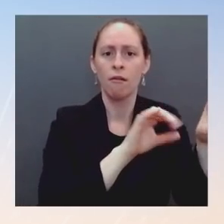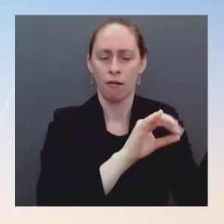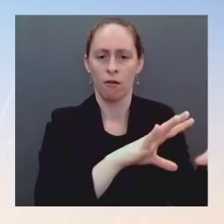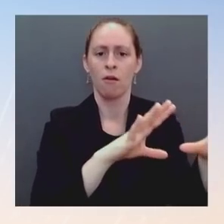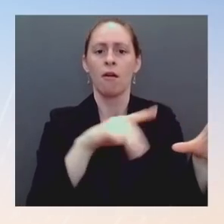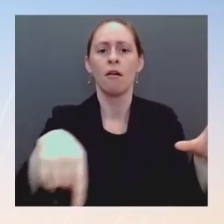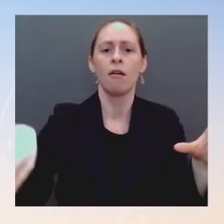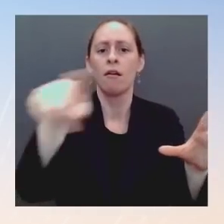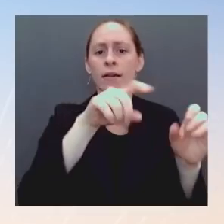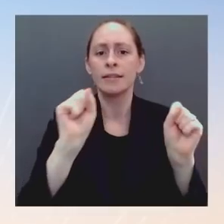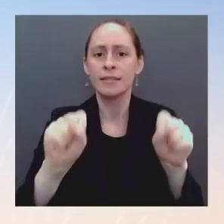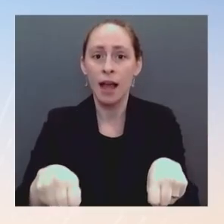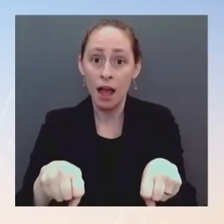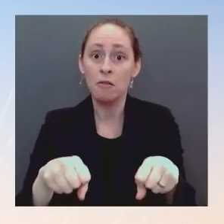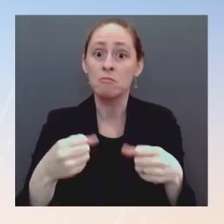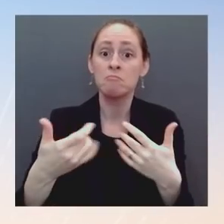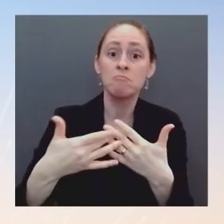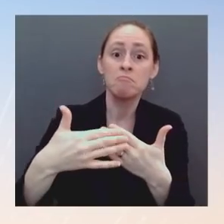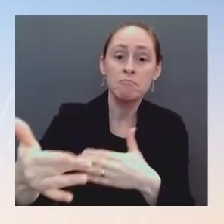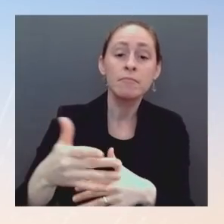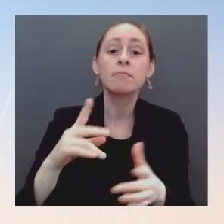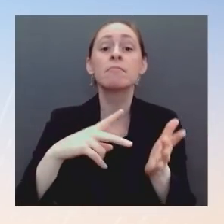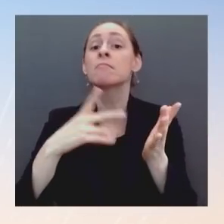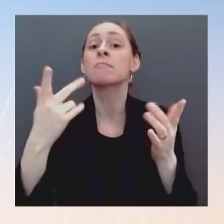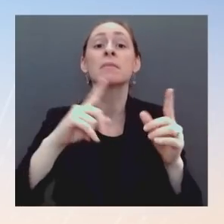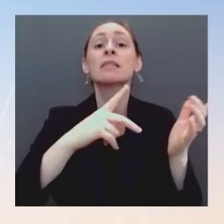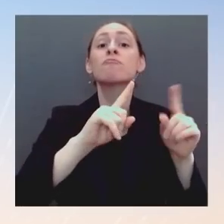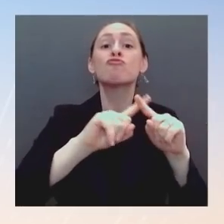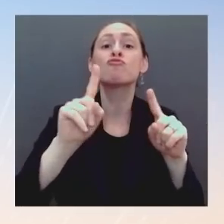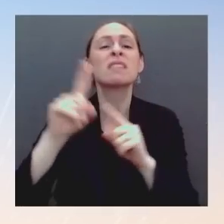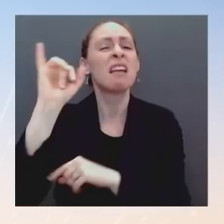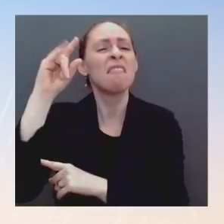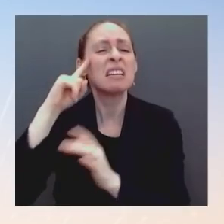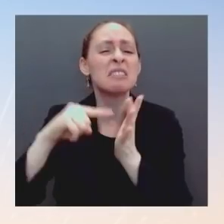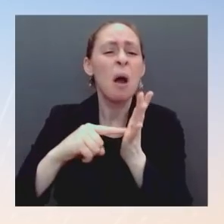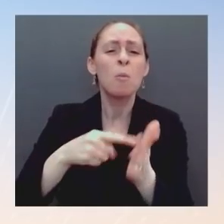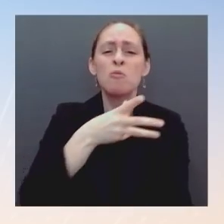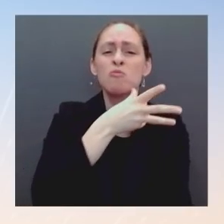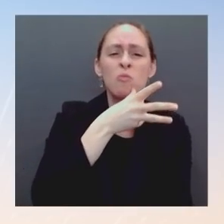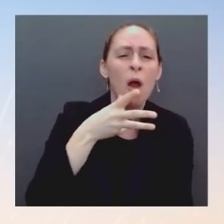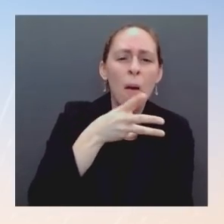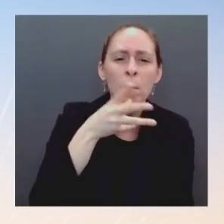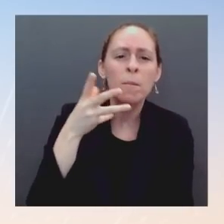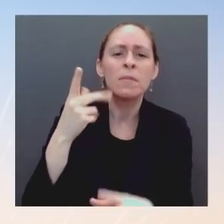to ensure there can be more of these goods shipped out of that port. USDA and the Department of Transportation